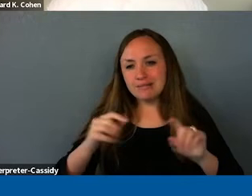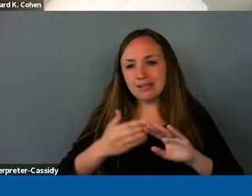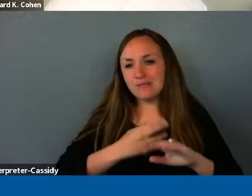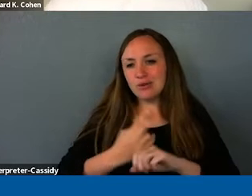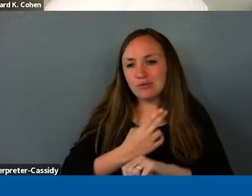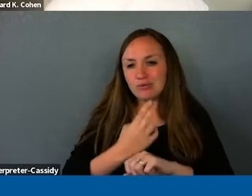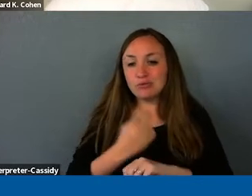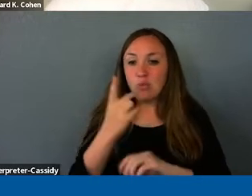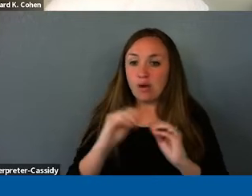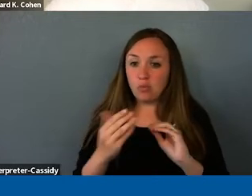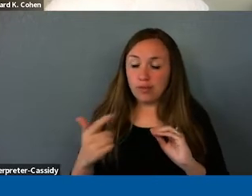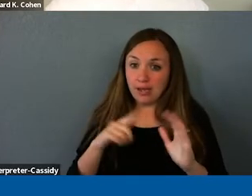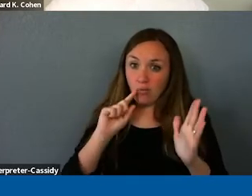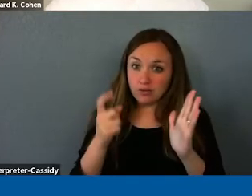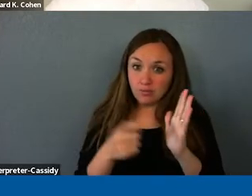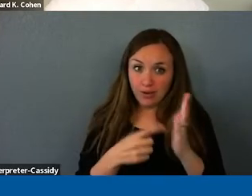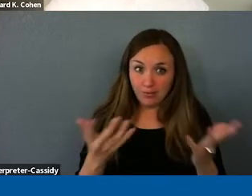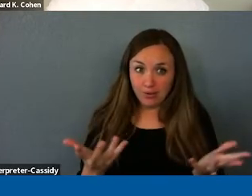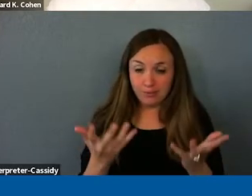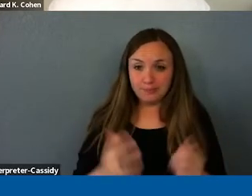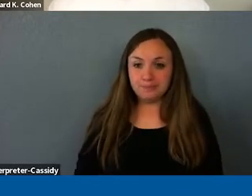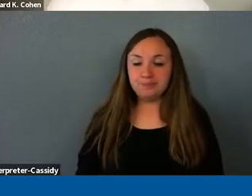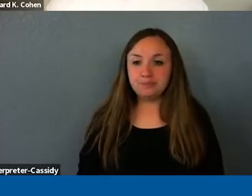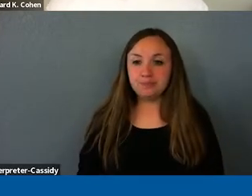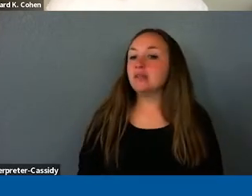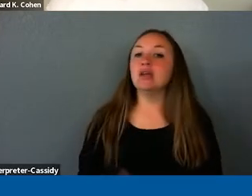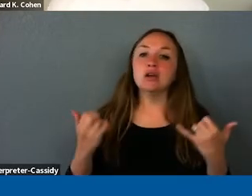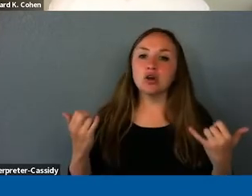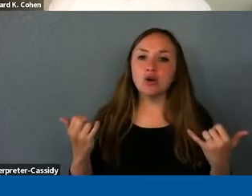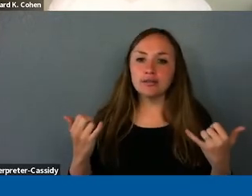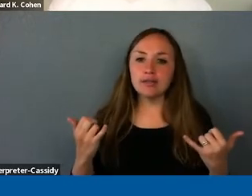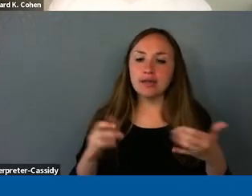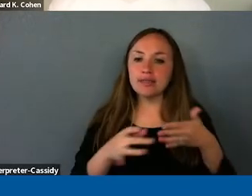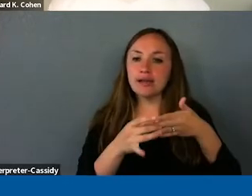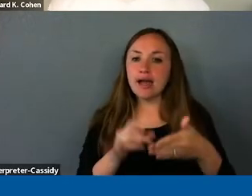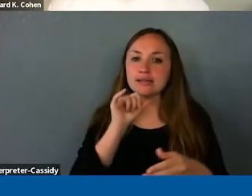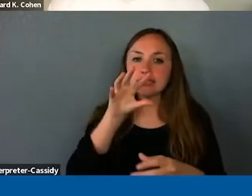One more thing I want to point out here, currently, this guide does not include which examples